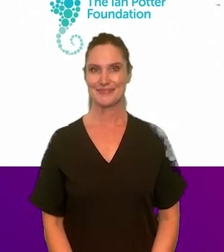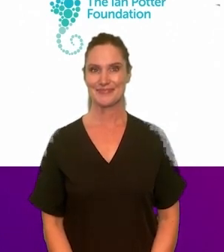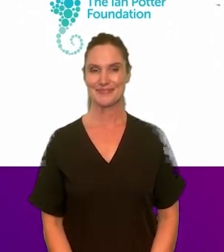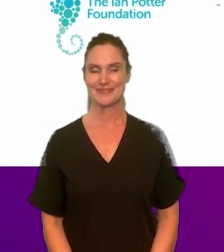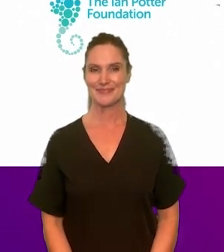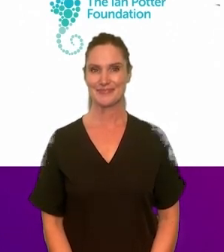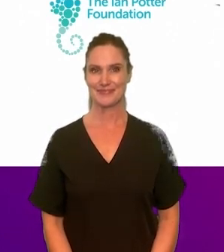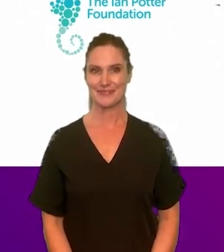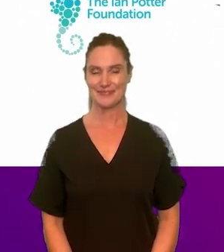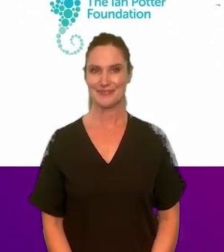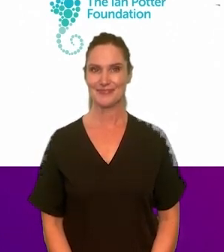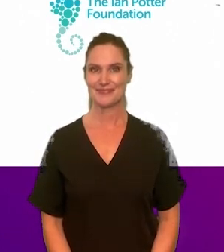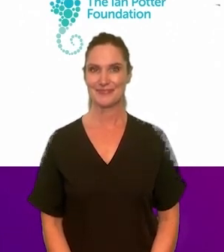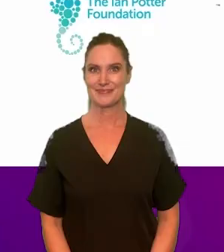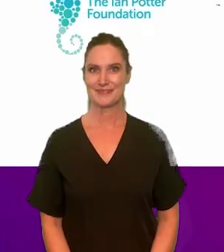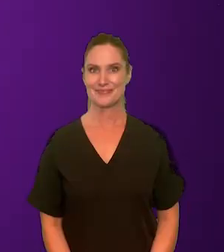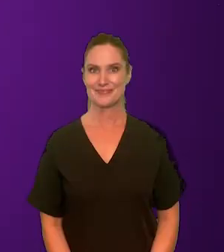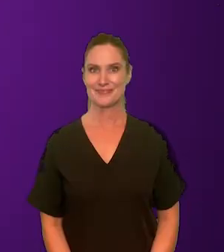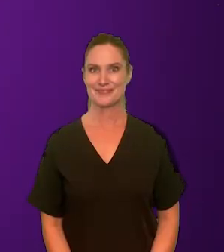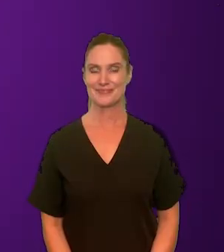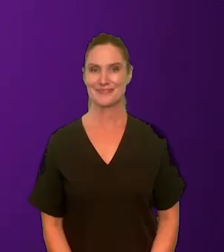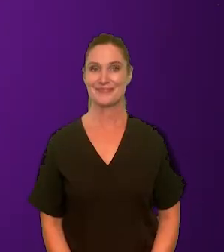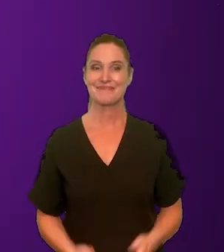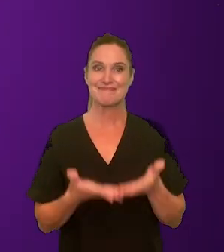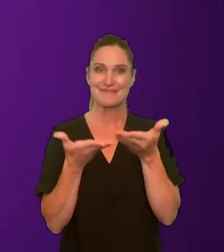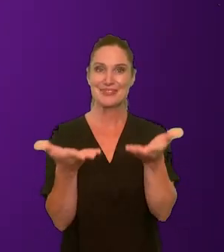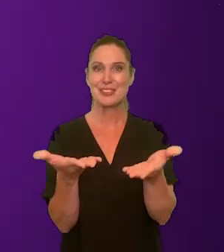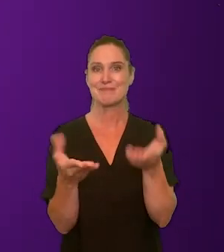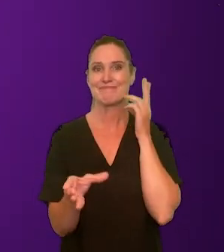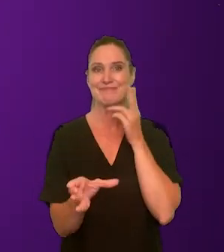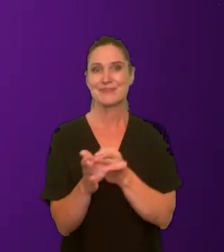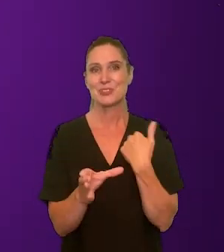for making this event possible. And to you for joining us today